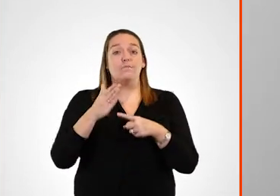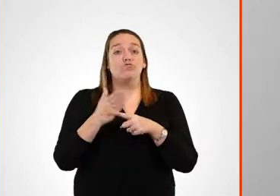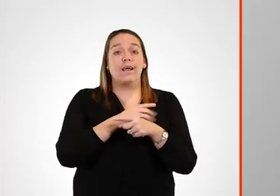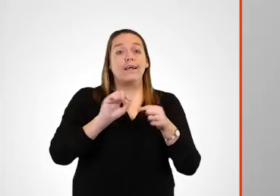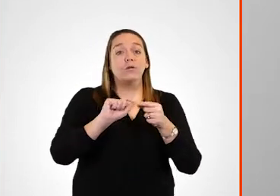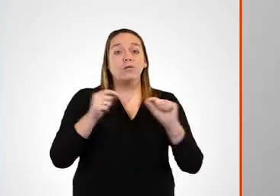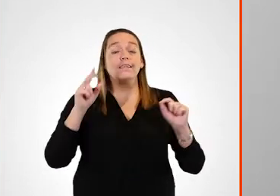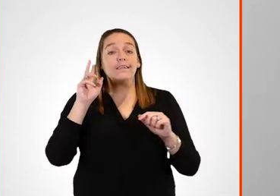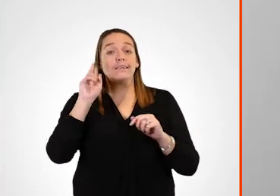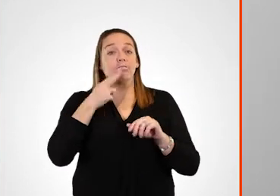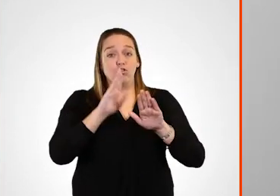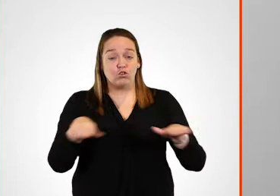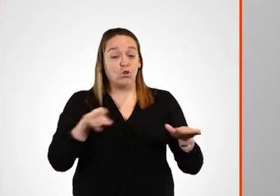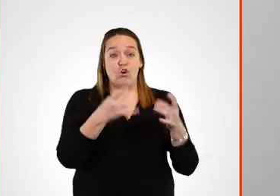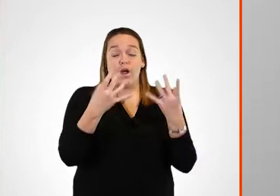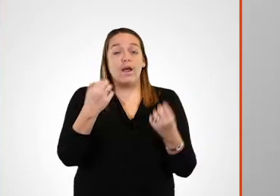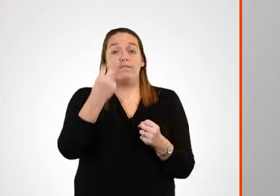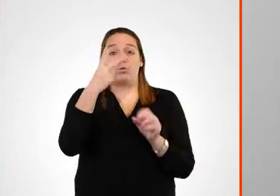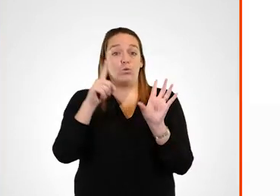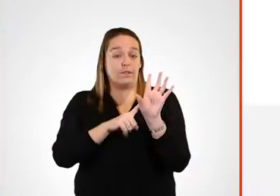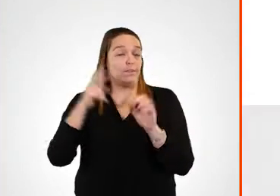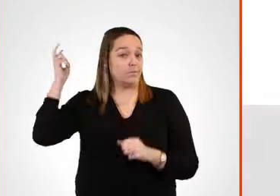Each of them had two years of cochlear implant experience.